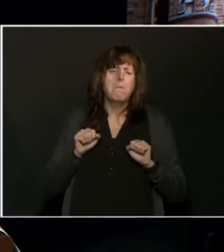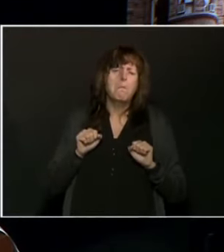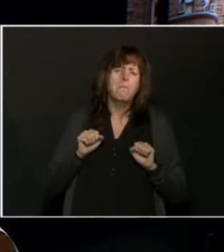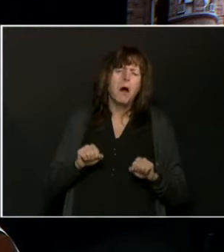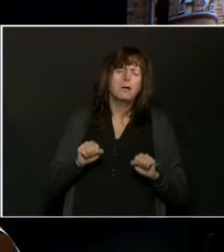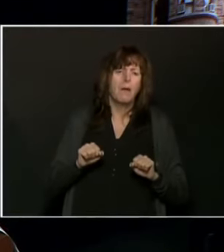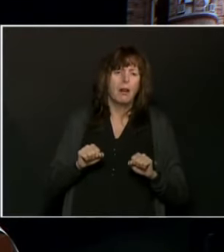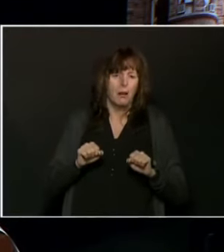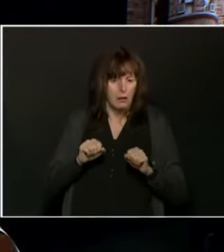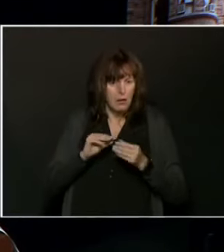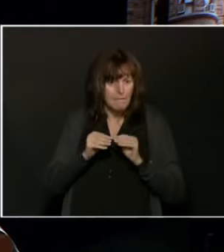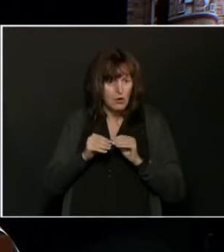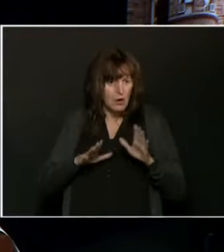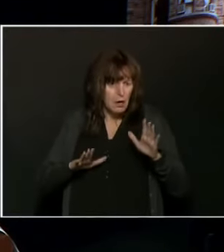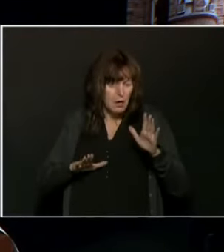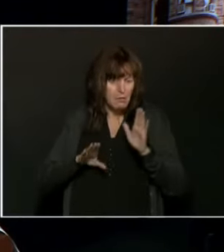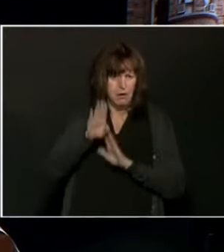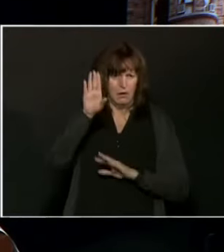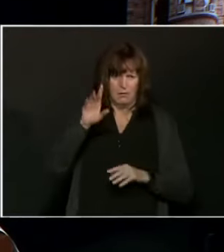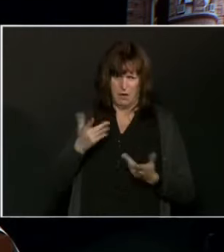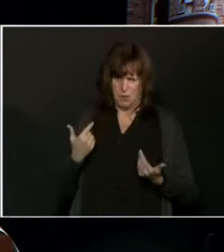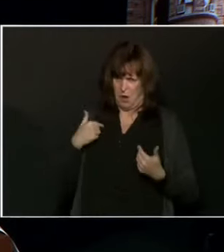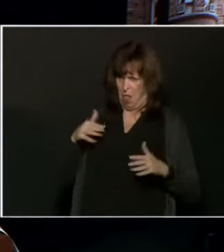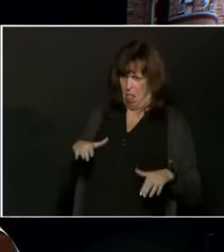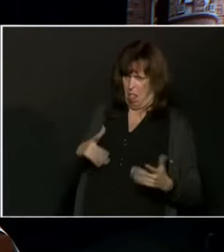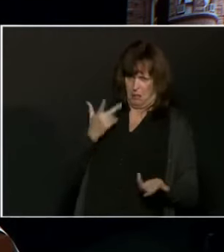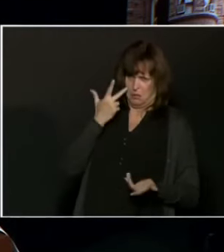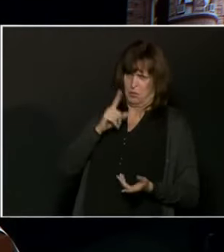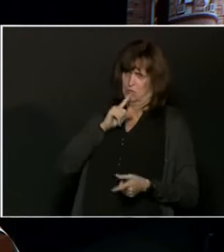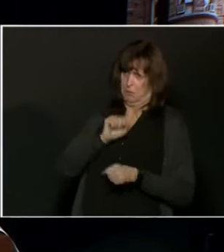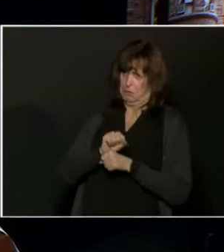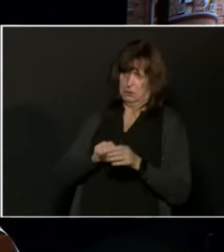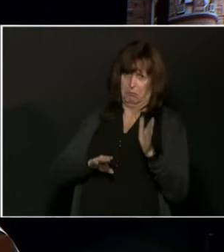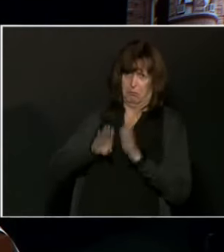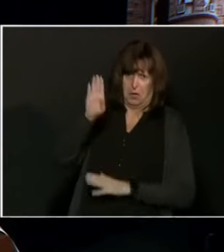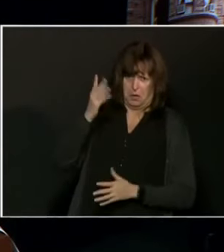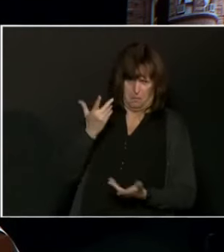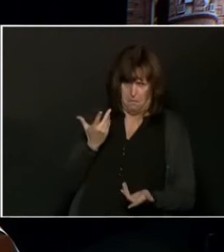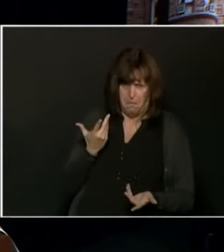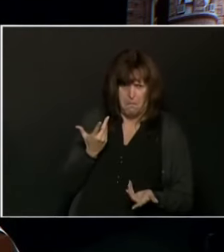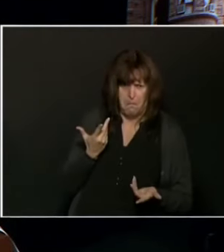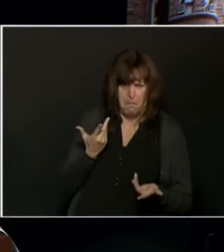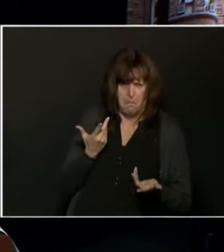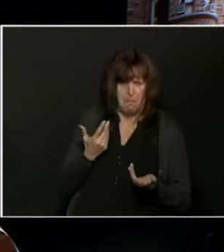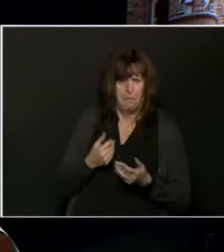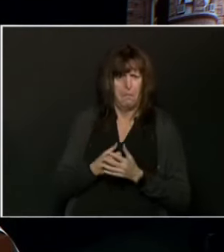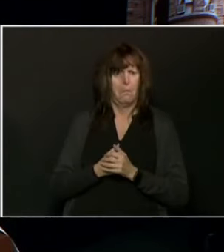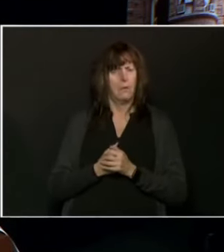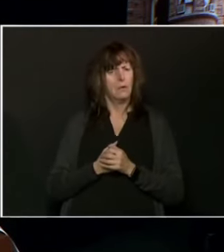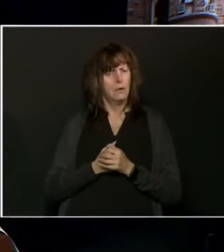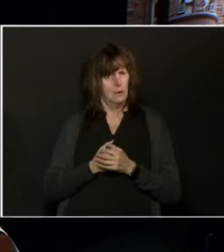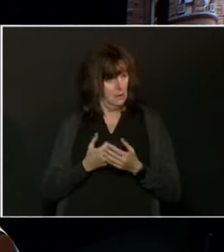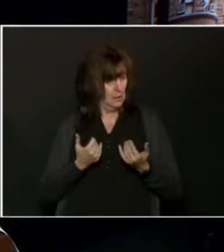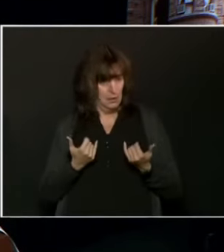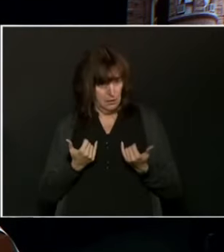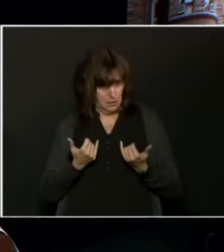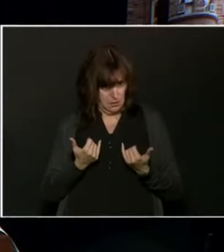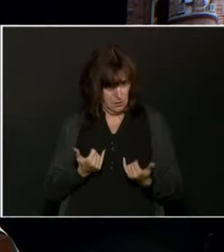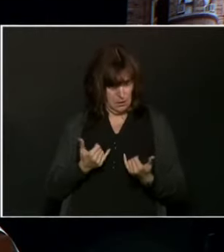THESE MODELLING PROJECTIONS AND SOMETIMES THOSE POSSIBLE CASE NUMBERS, THEY SEEM OUT OF CONTROL, THAN WE NEVER GOT CLOSE